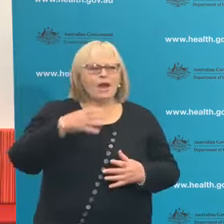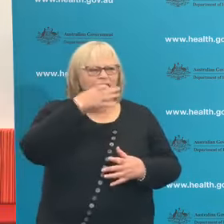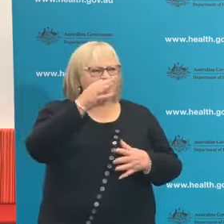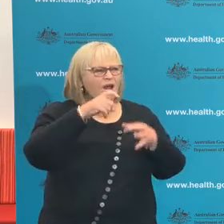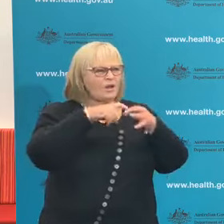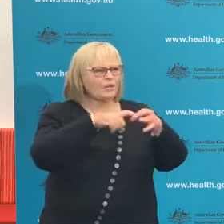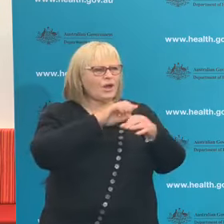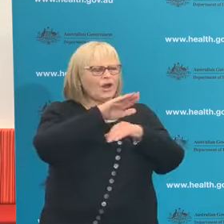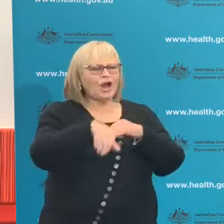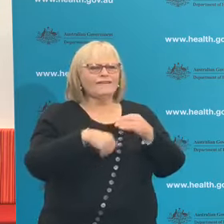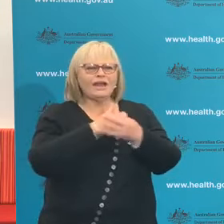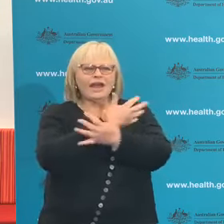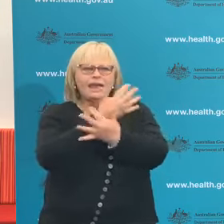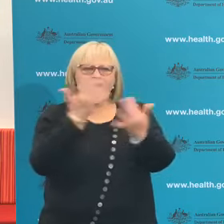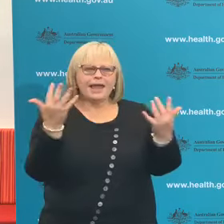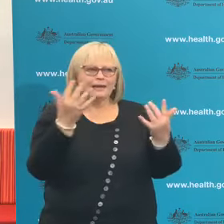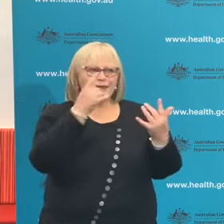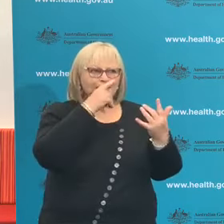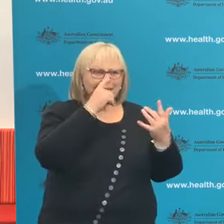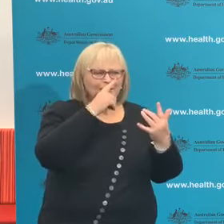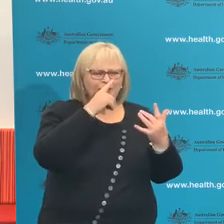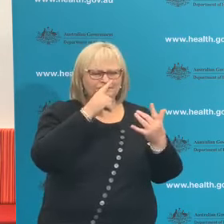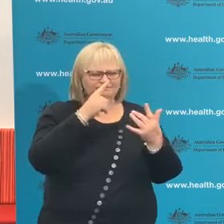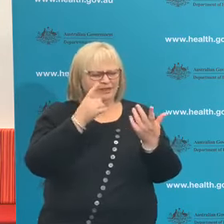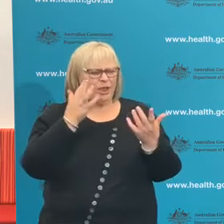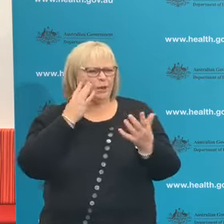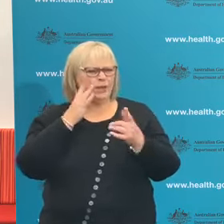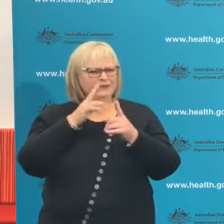number of people where there's no know link to where they get it from.